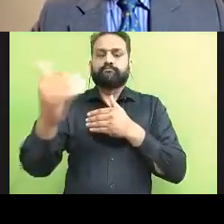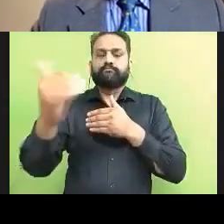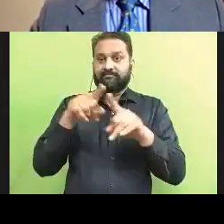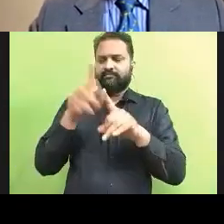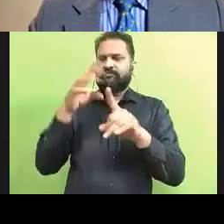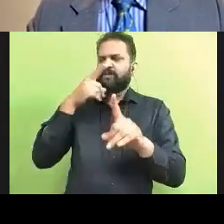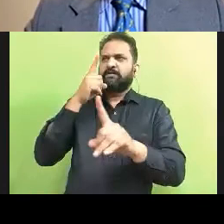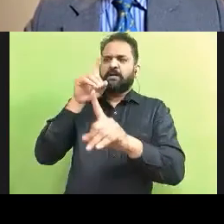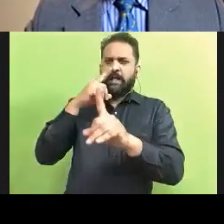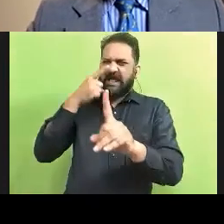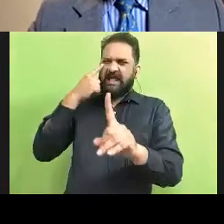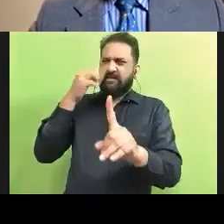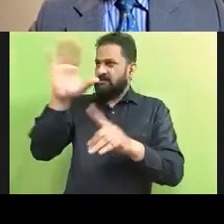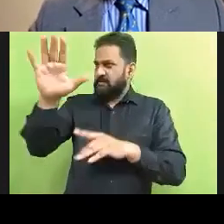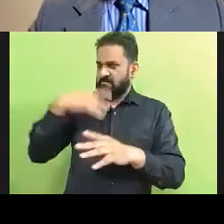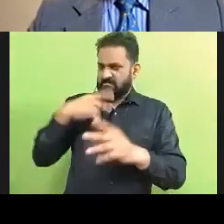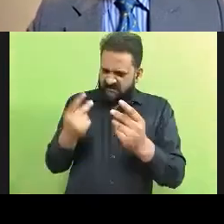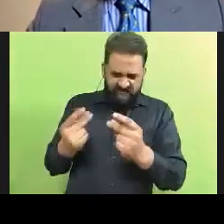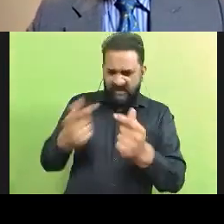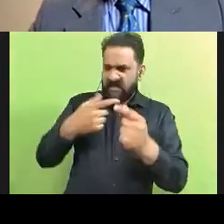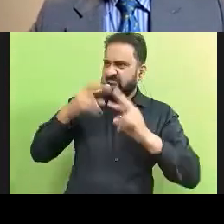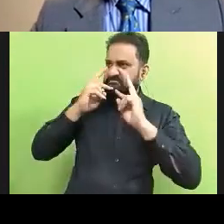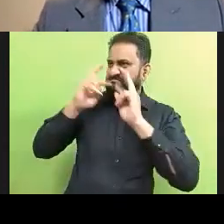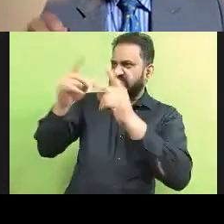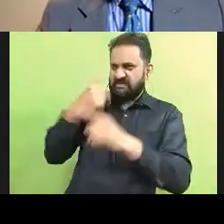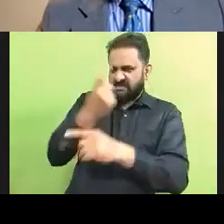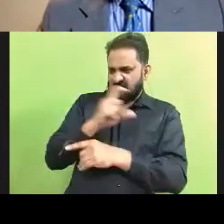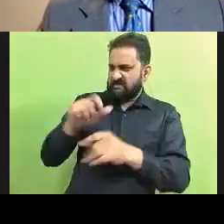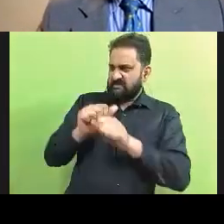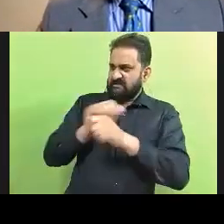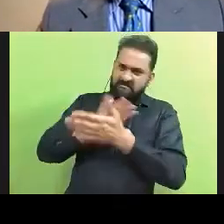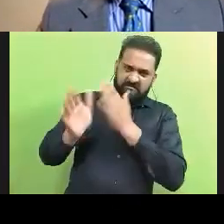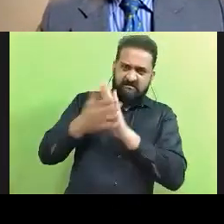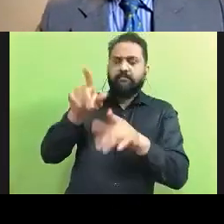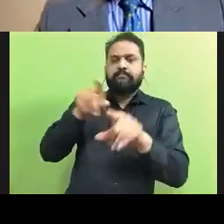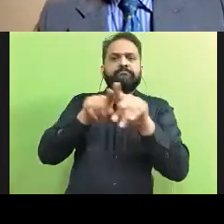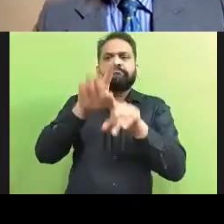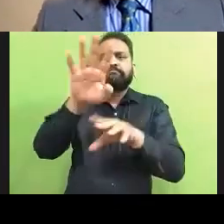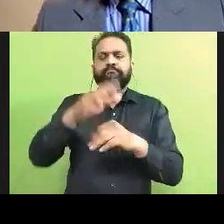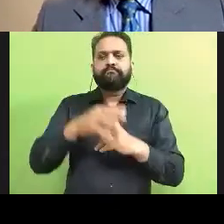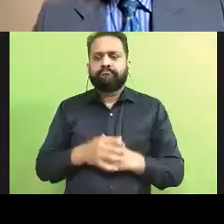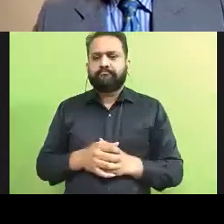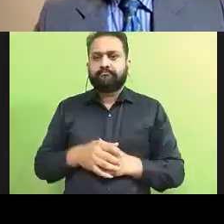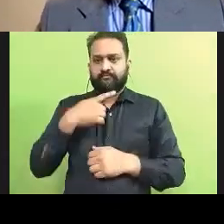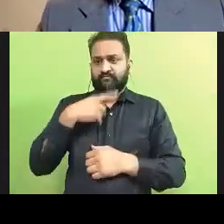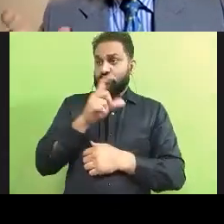i did it very fast i did it in one week so say for example if i say one week it sounds like not too